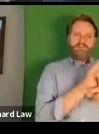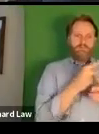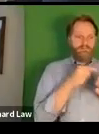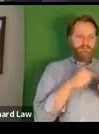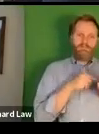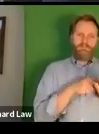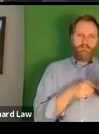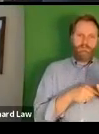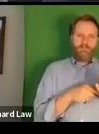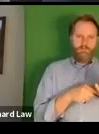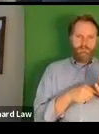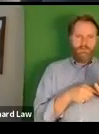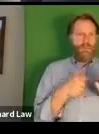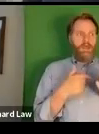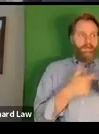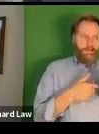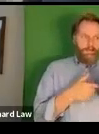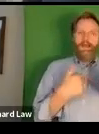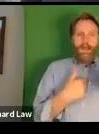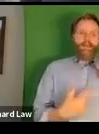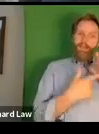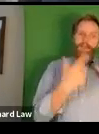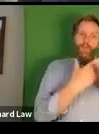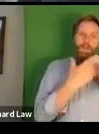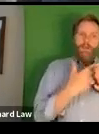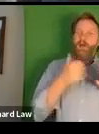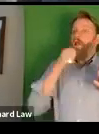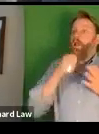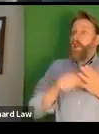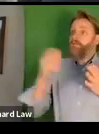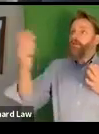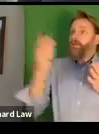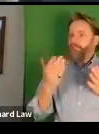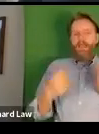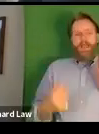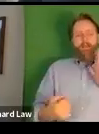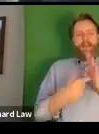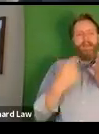letters so I'm surprised - well I'm not that surprised - that